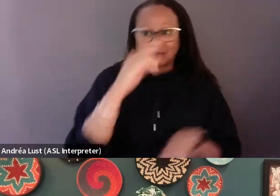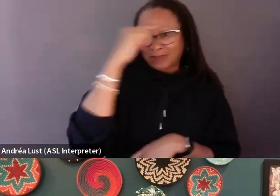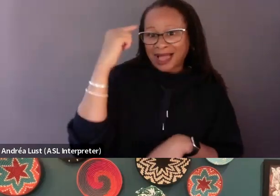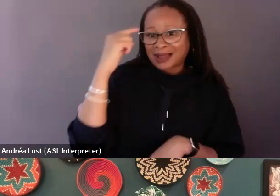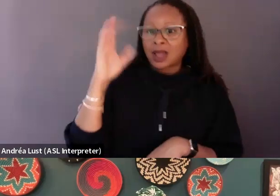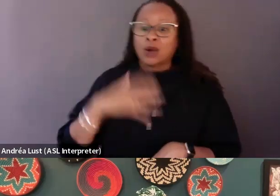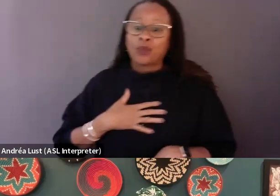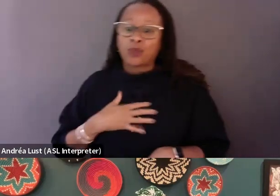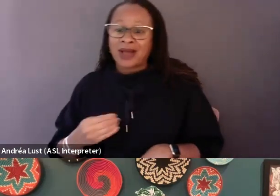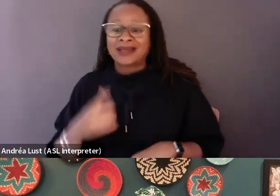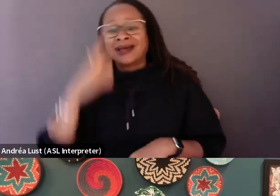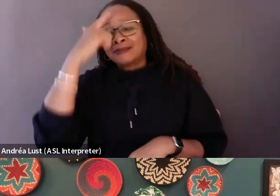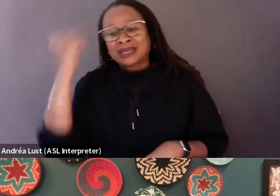because life isn't like that.